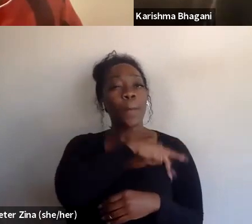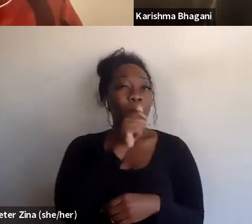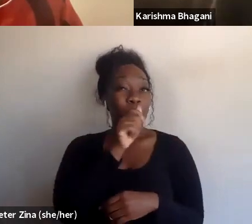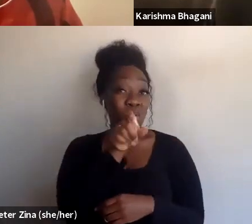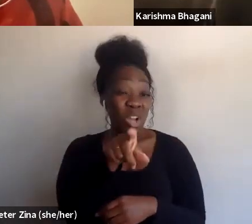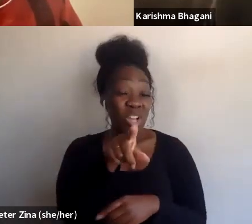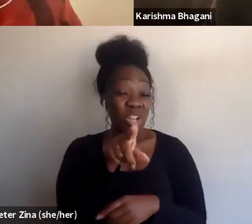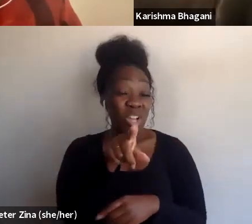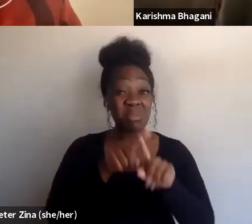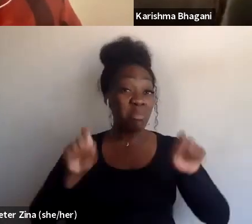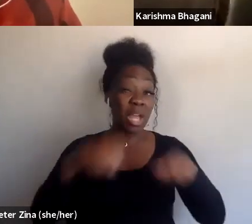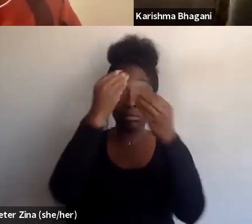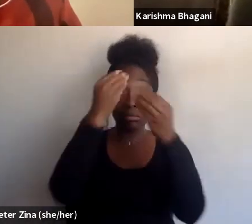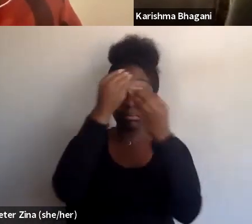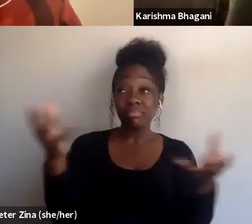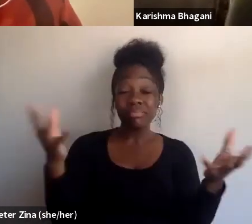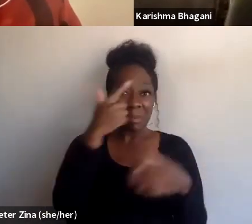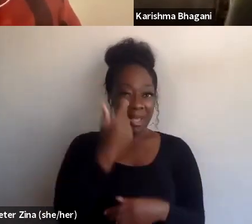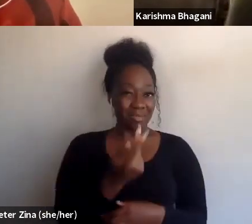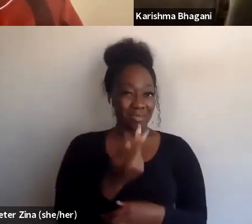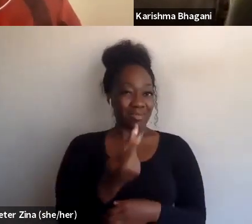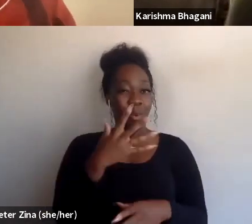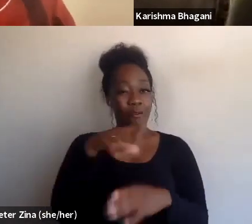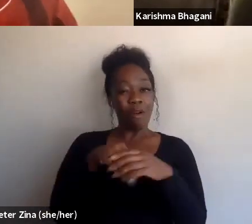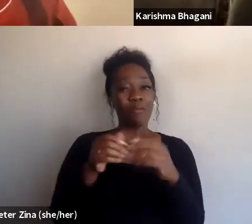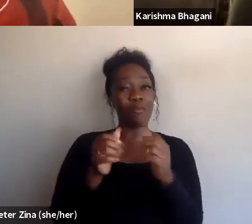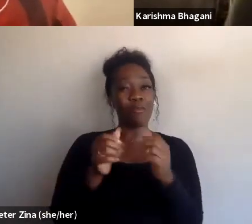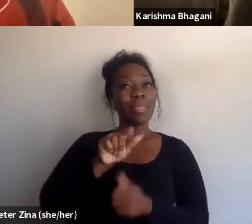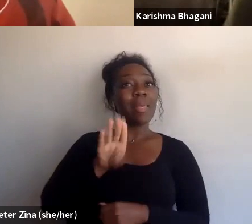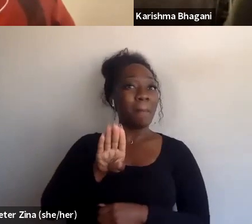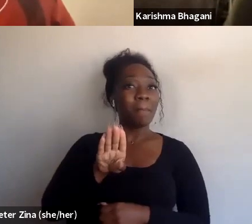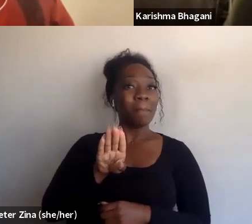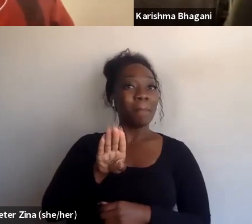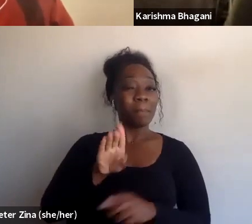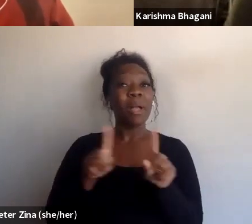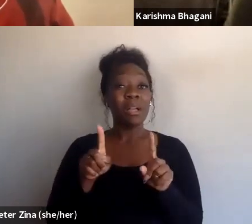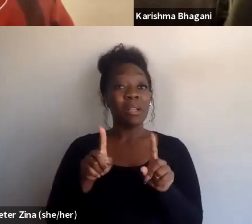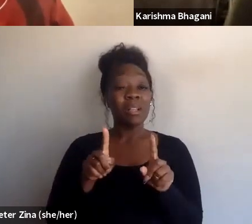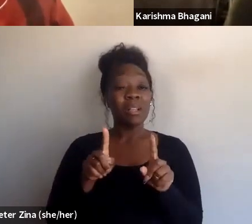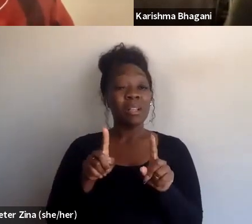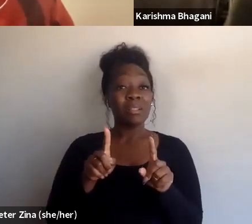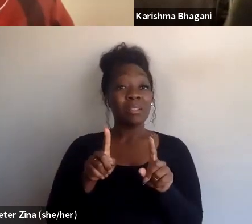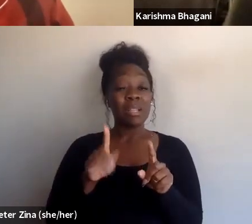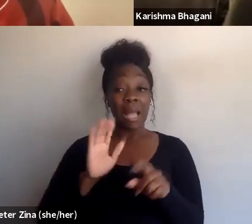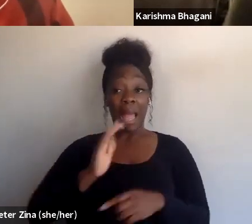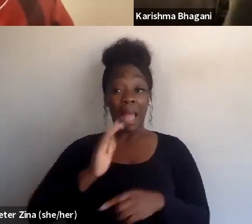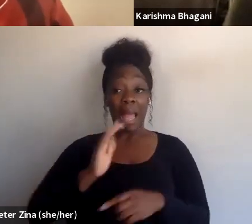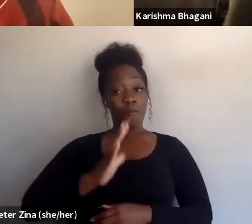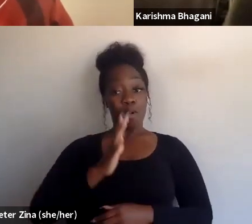given that both of us are lab Fellows. As we sort of wrap up out full blown time at the lab you know, we were supposed to have our,